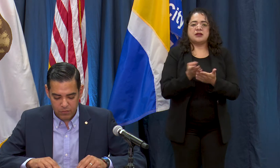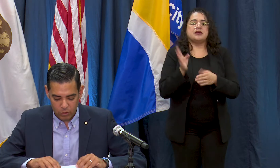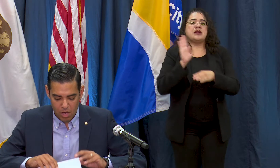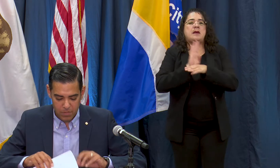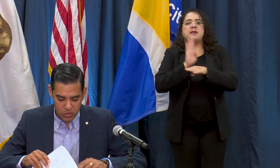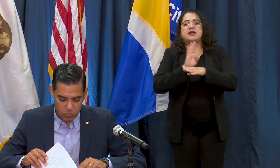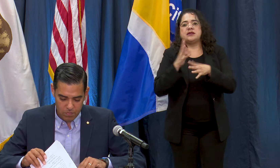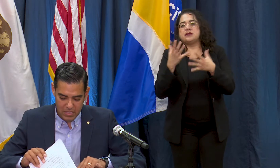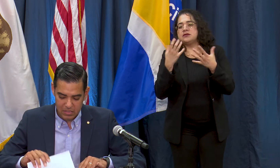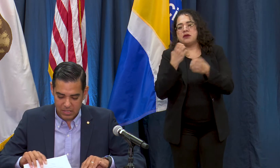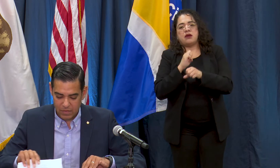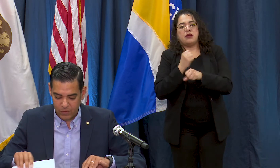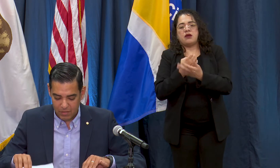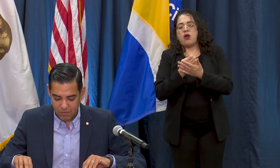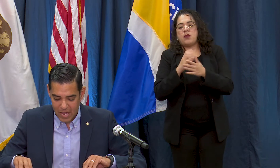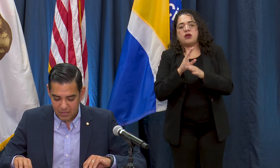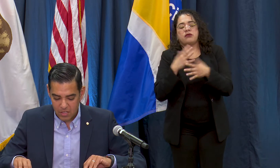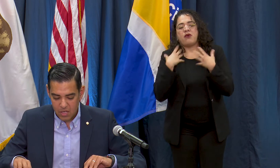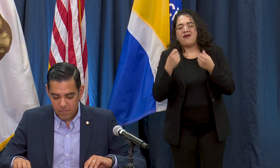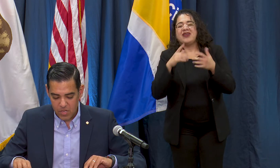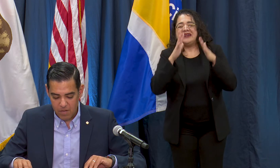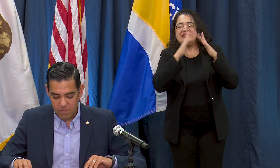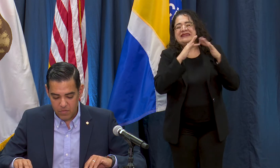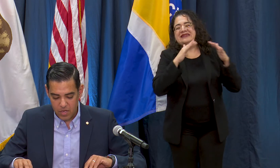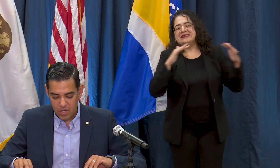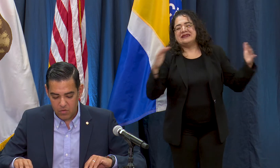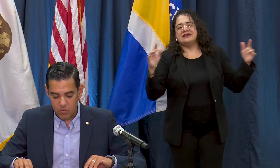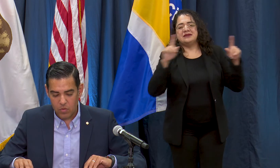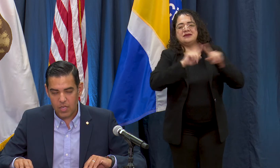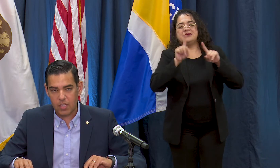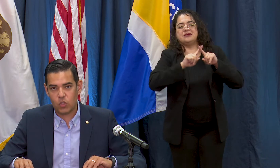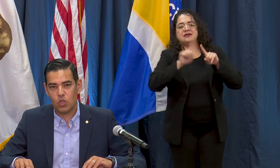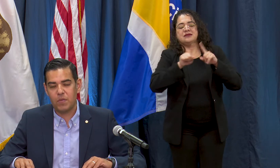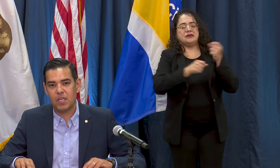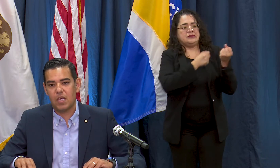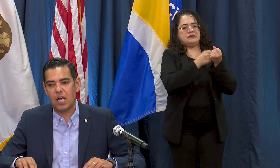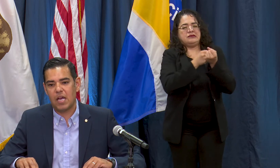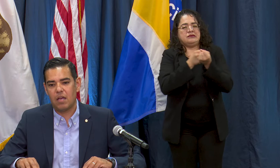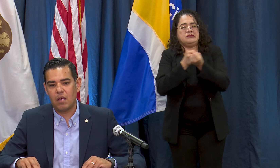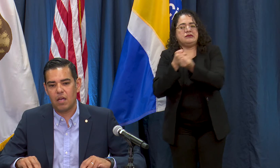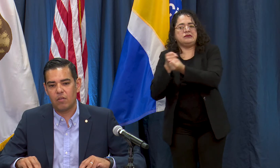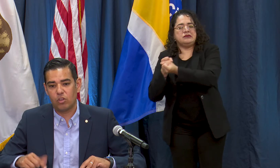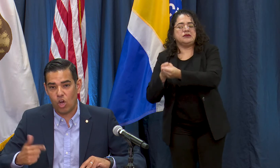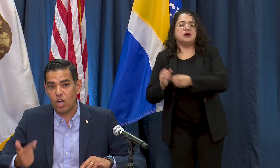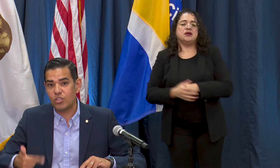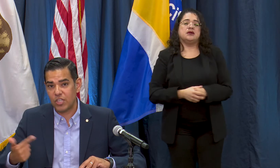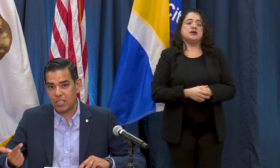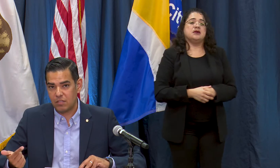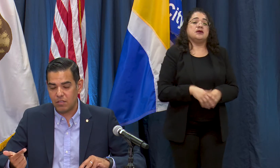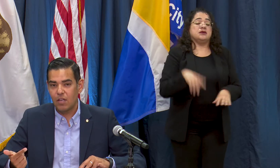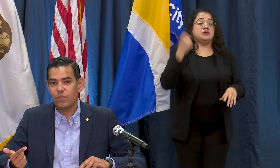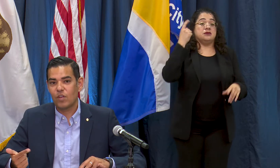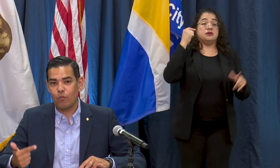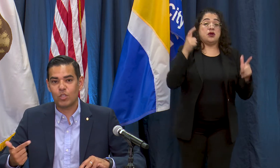for Long Beach would be significant. In fact it could be large cities of which